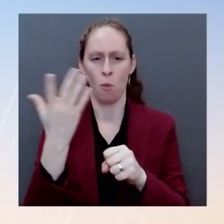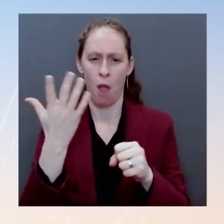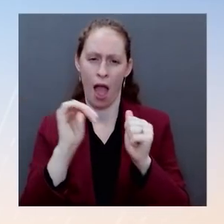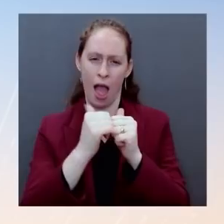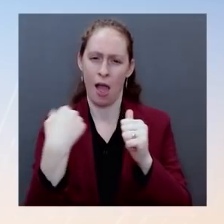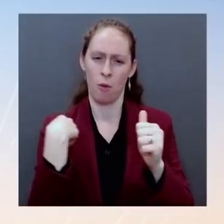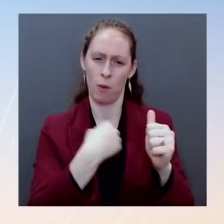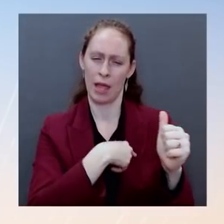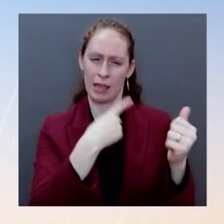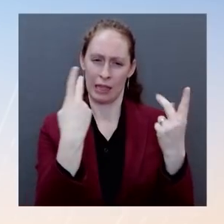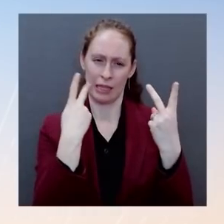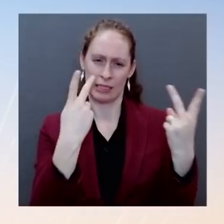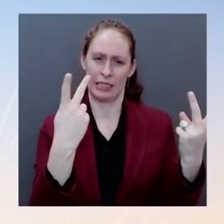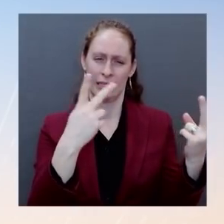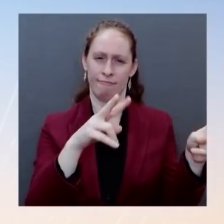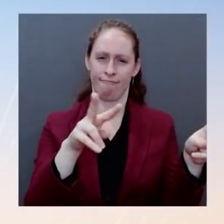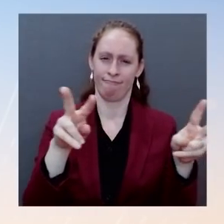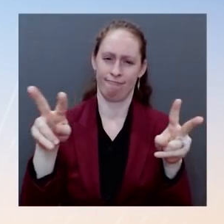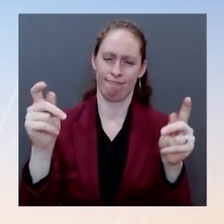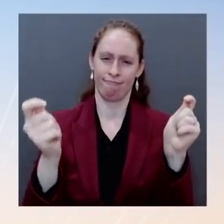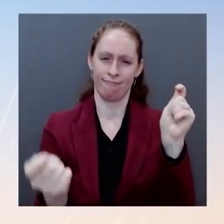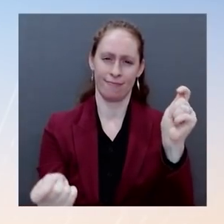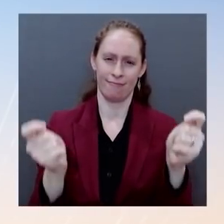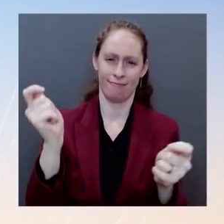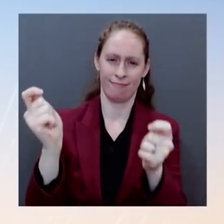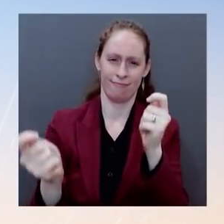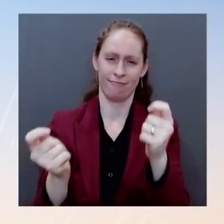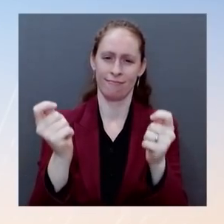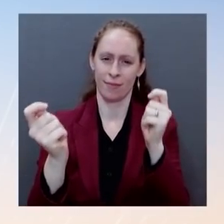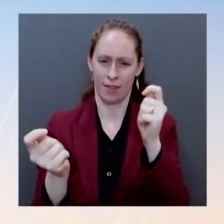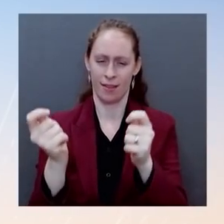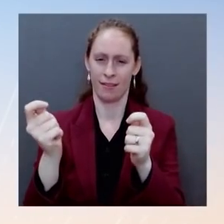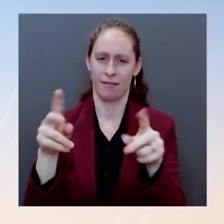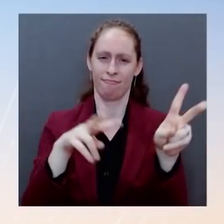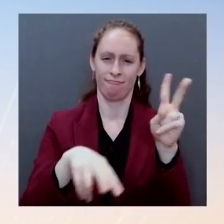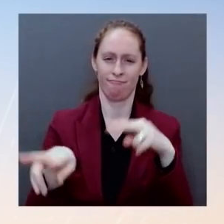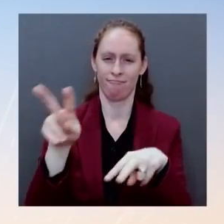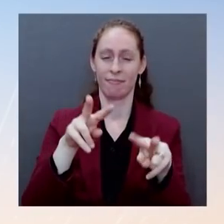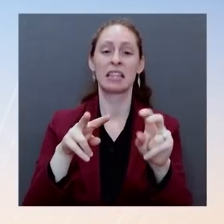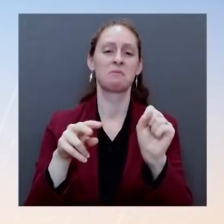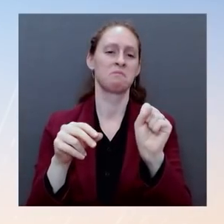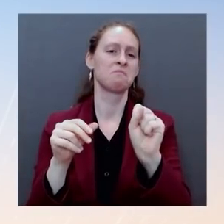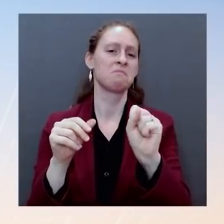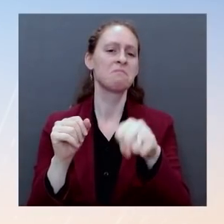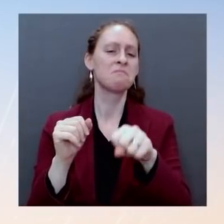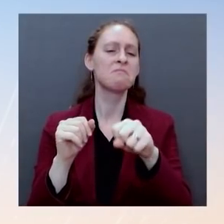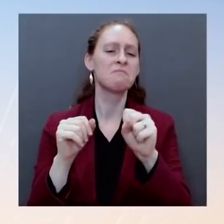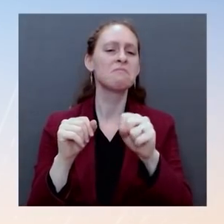that we will see moderation in price increases over the course of 2022.